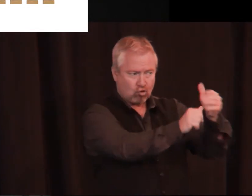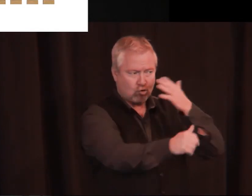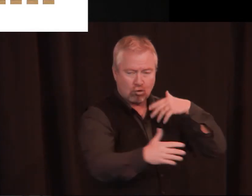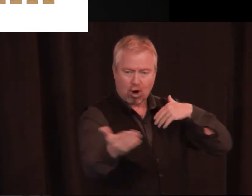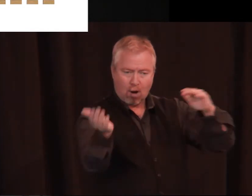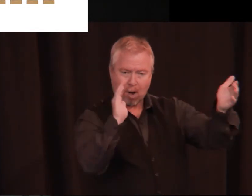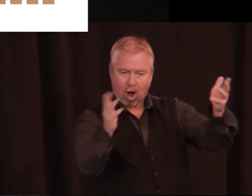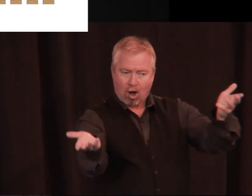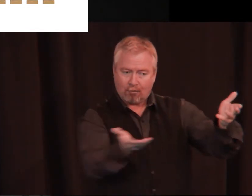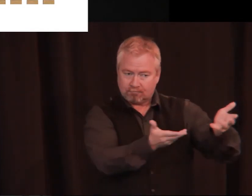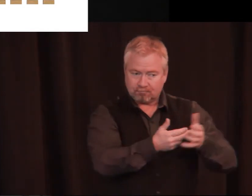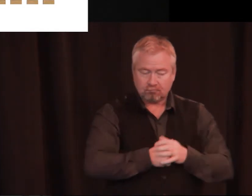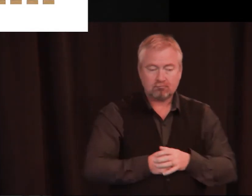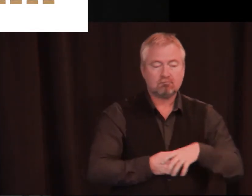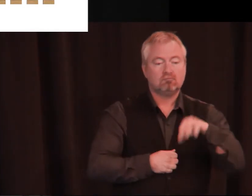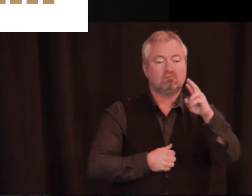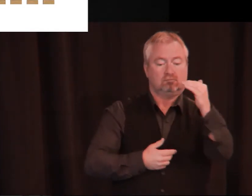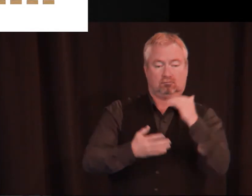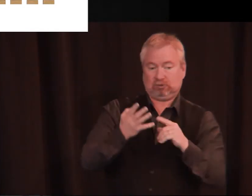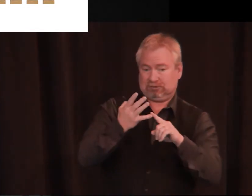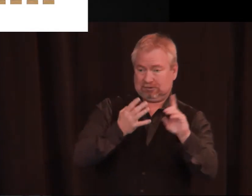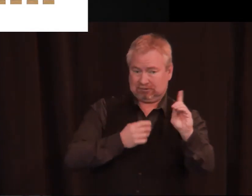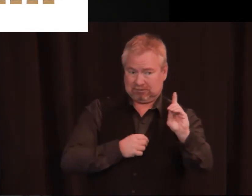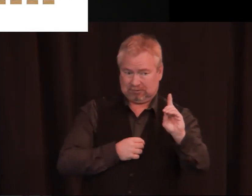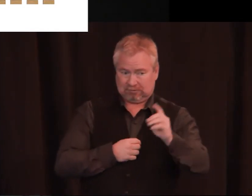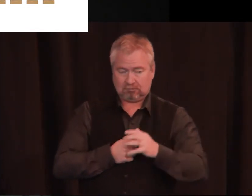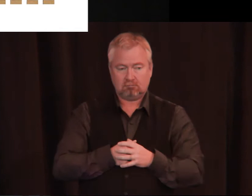Or, D, practice taking the hearing aids in and out.